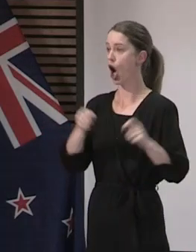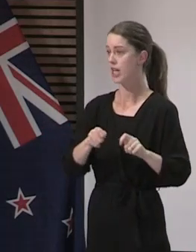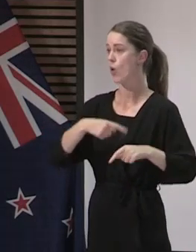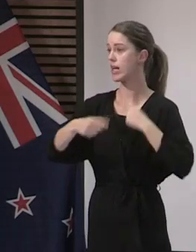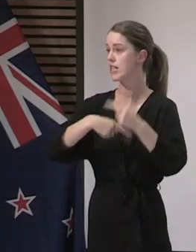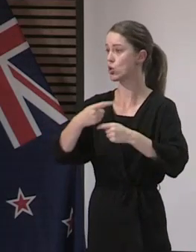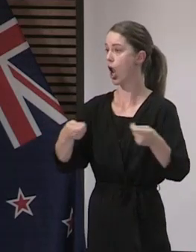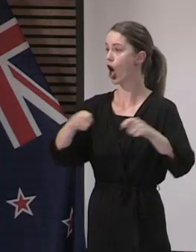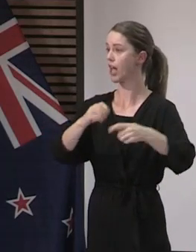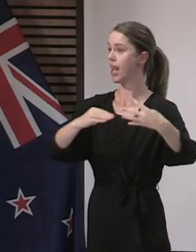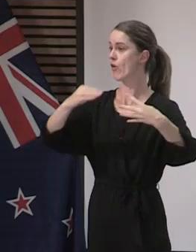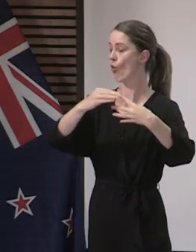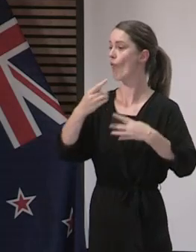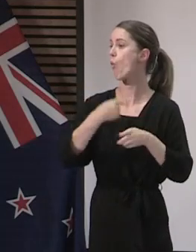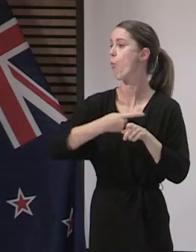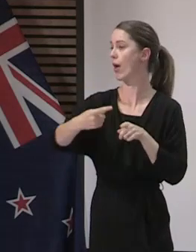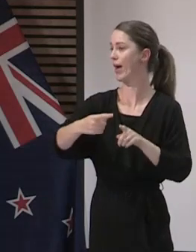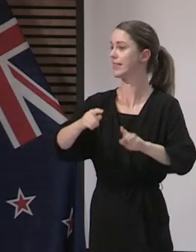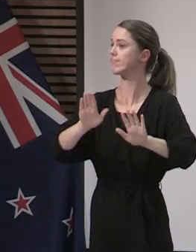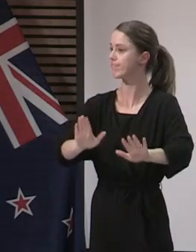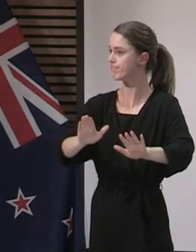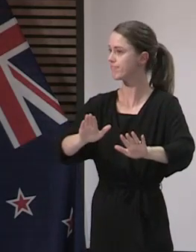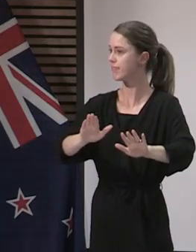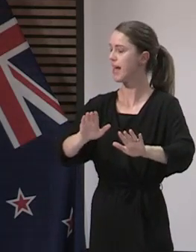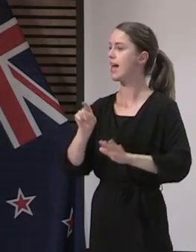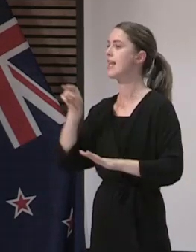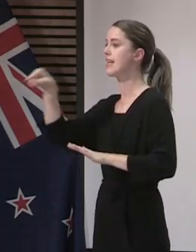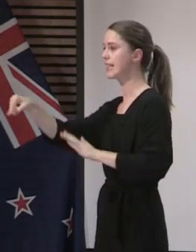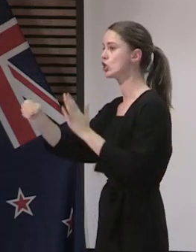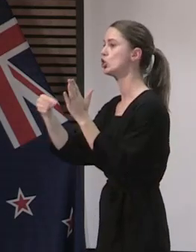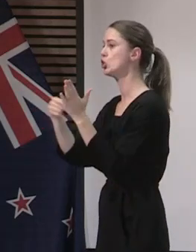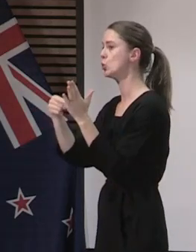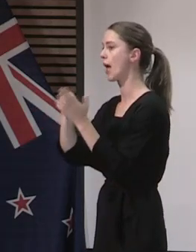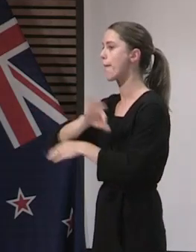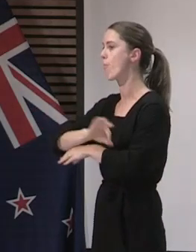just tuning in: We are currently in lockdown and are